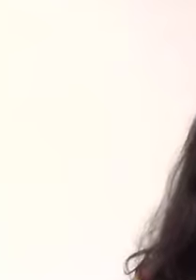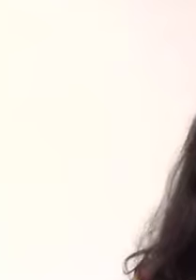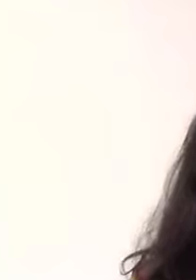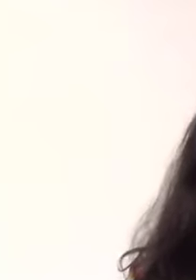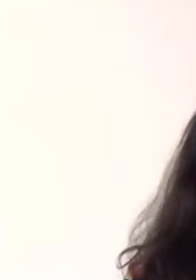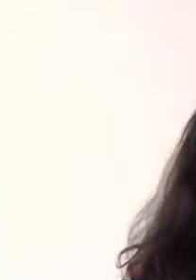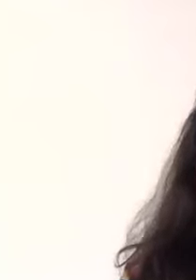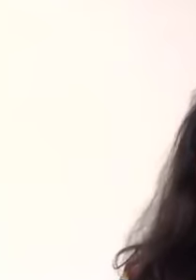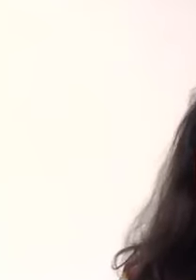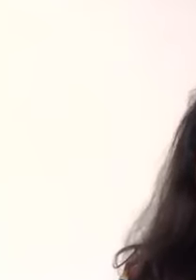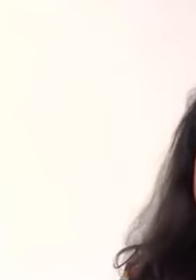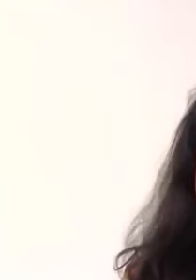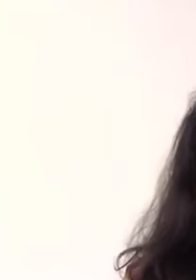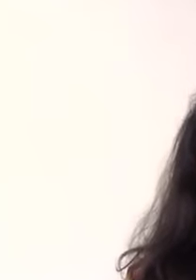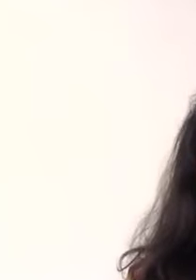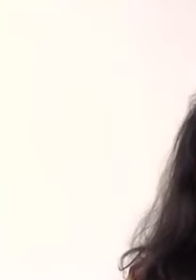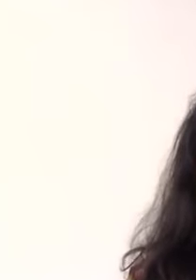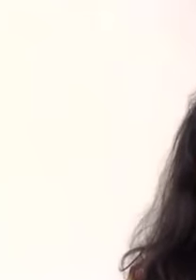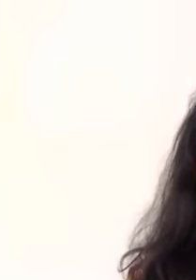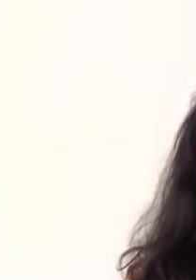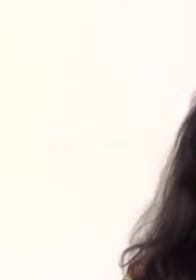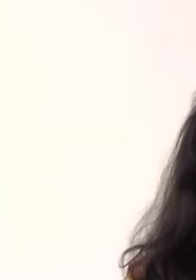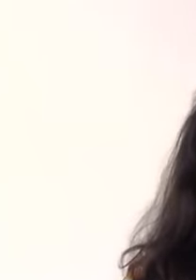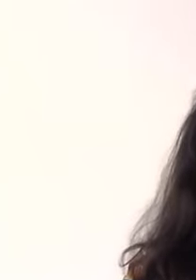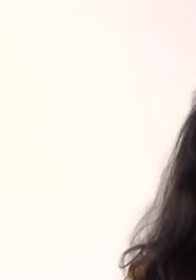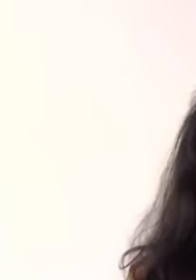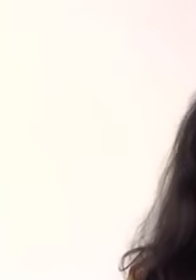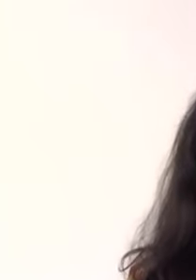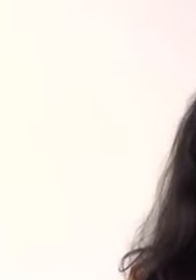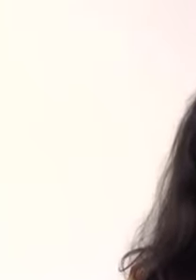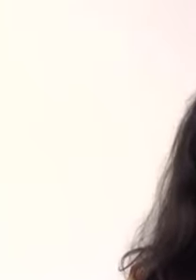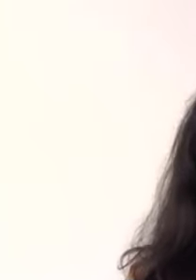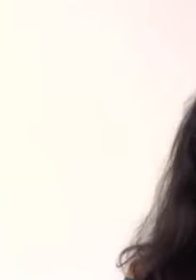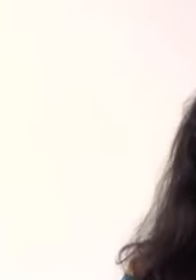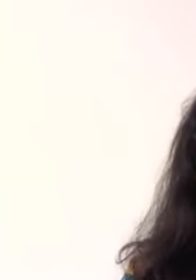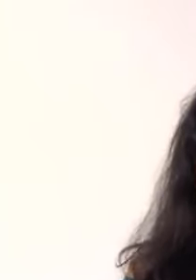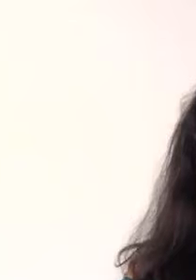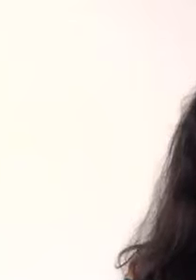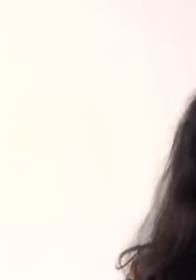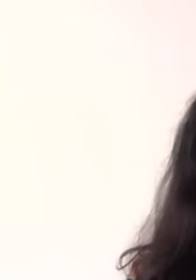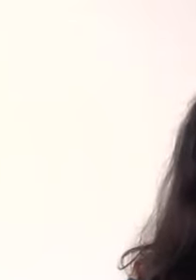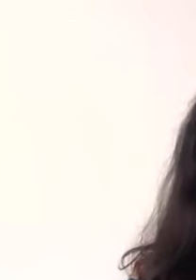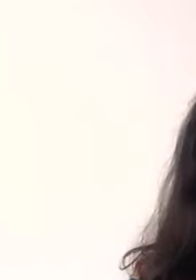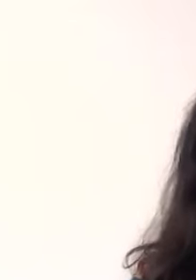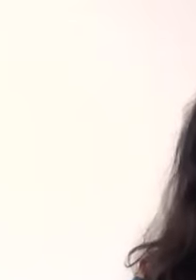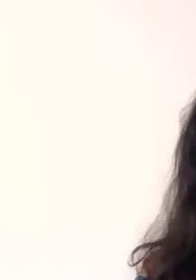lecture to carry forward the flames of Mary Wollstonecraft. Mary